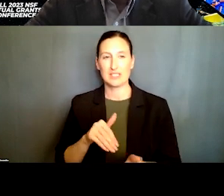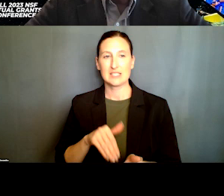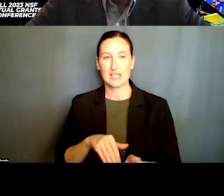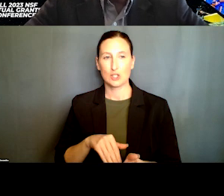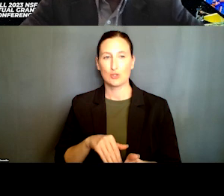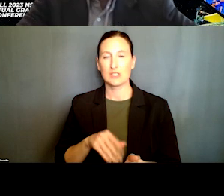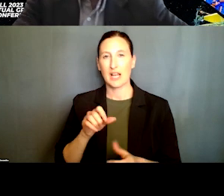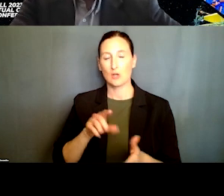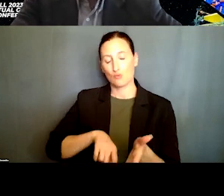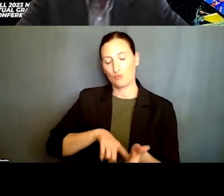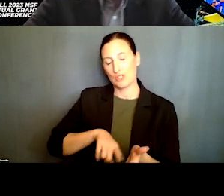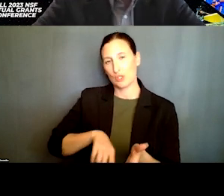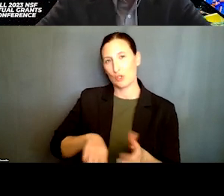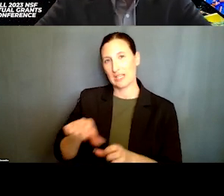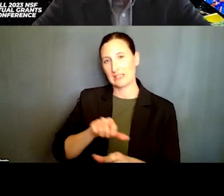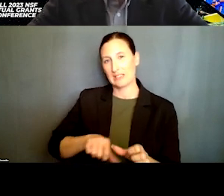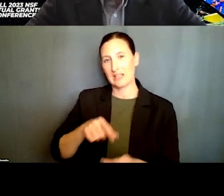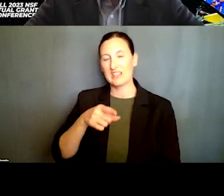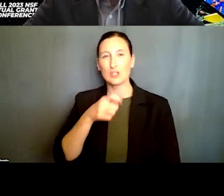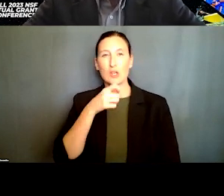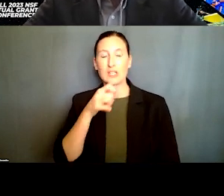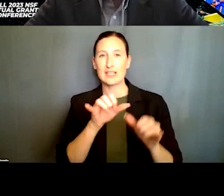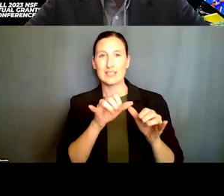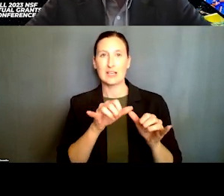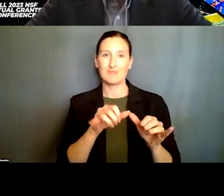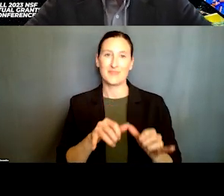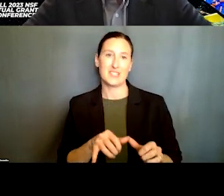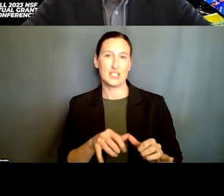These are not at the individual level, these are more at the programmatic level.